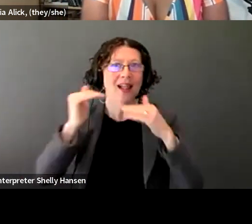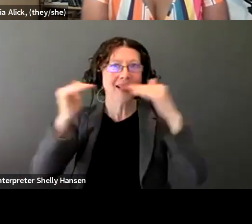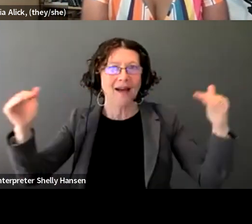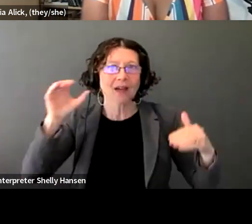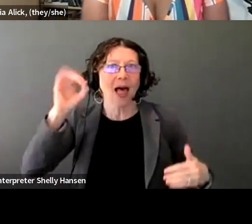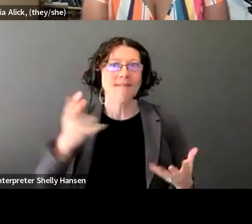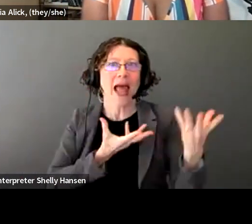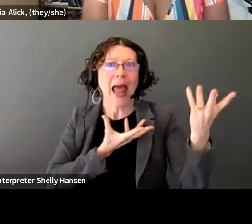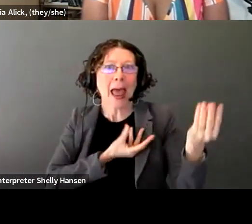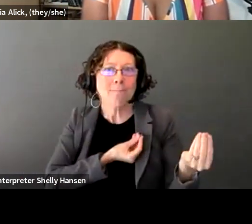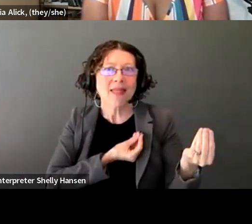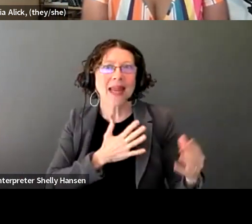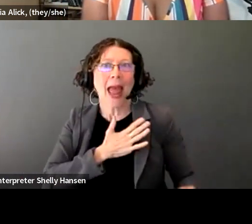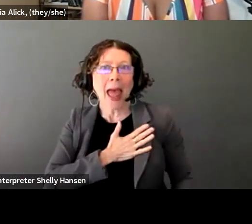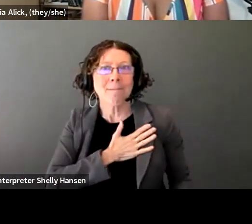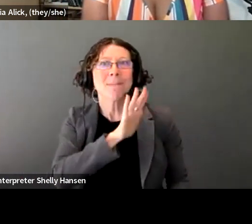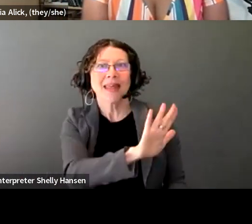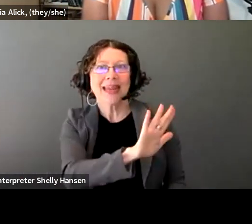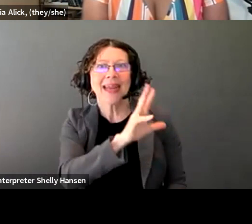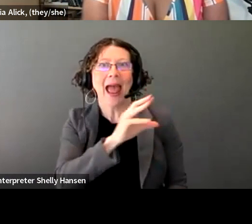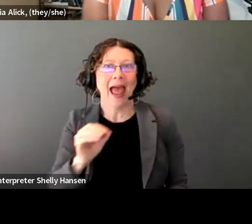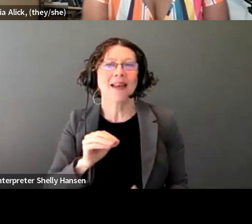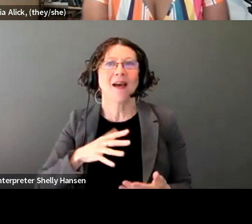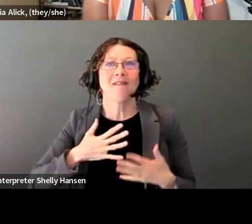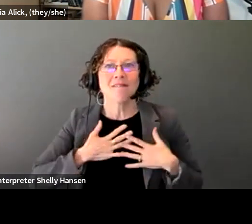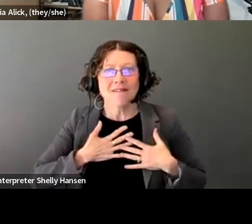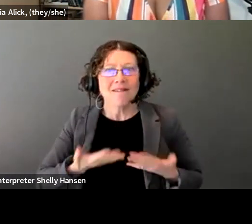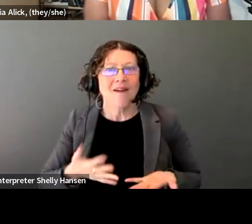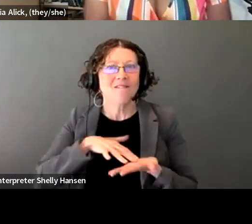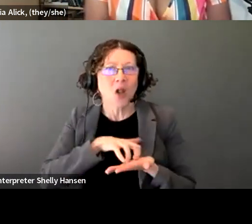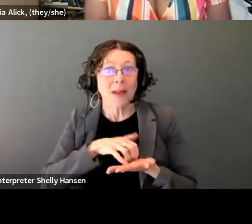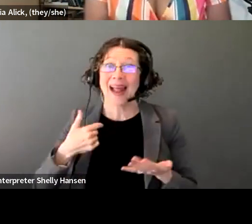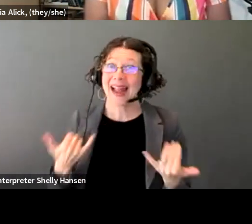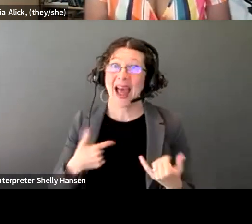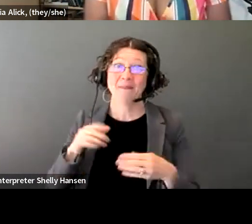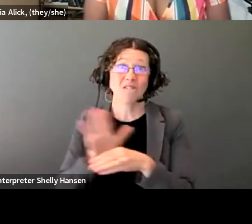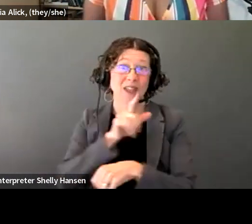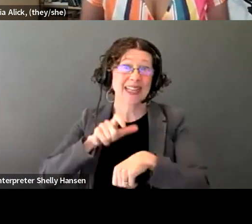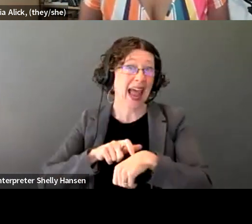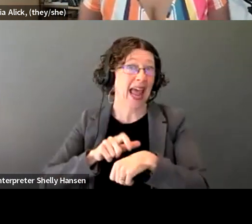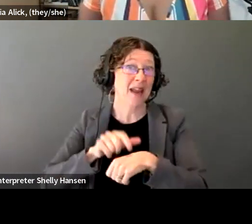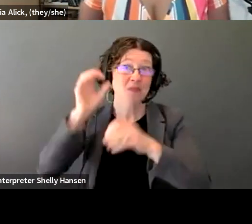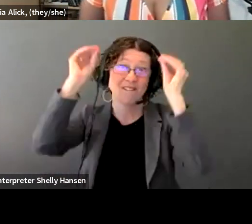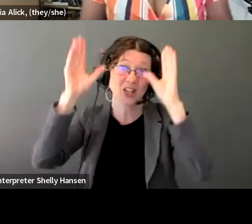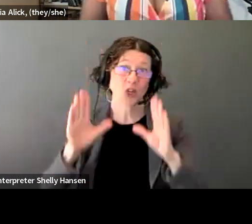I am currently a full-time professor at Boston university.